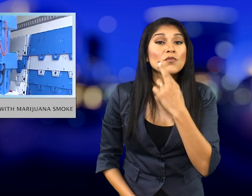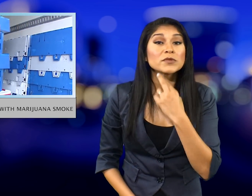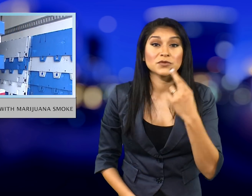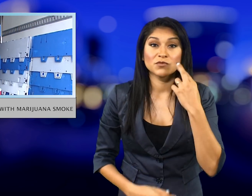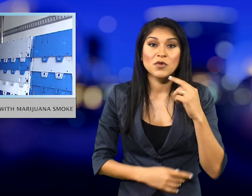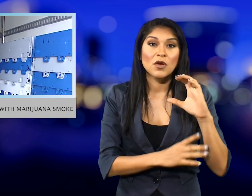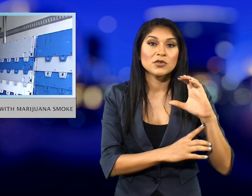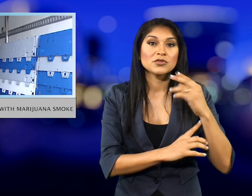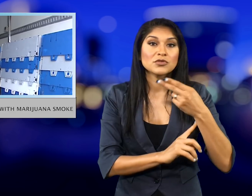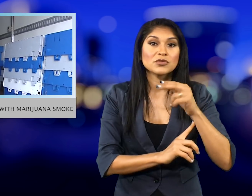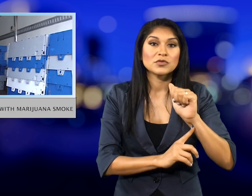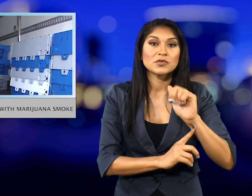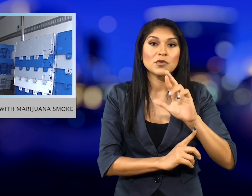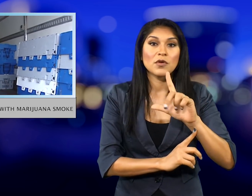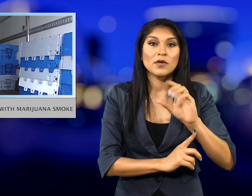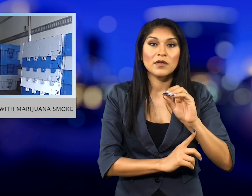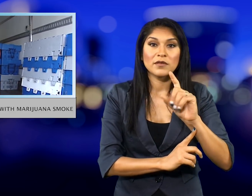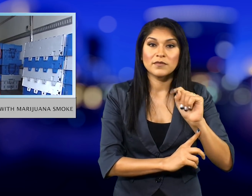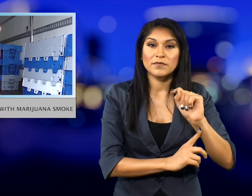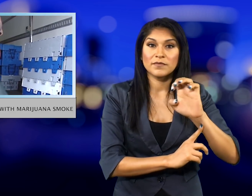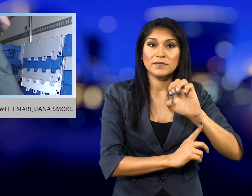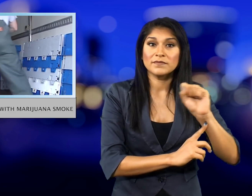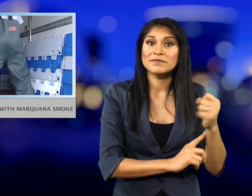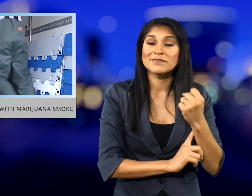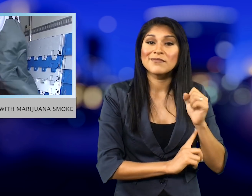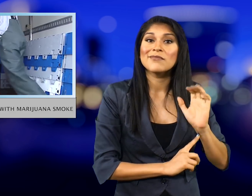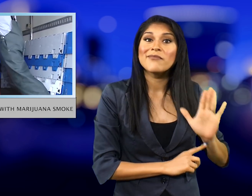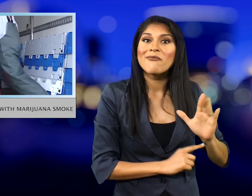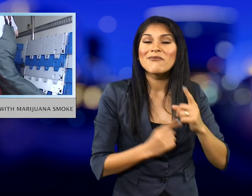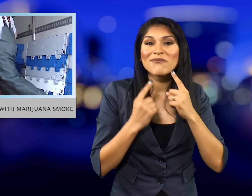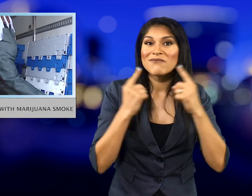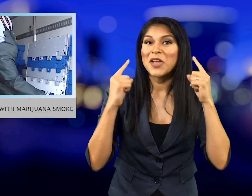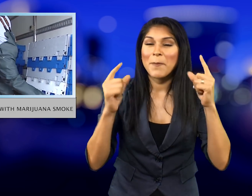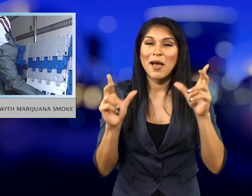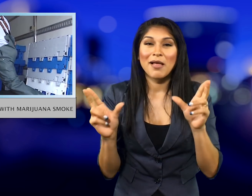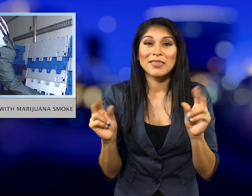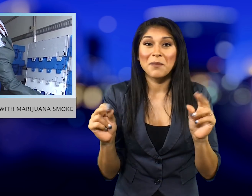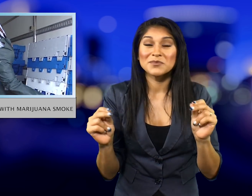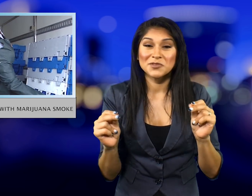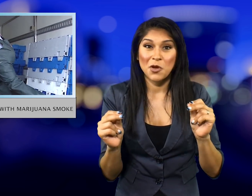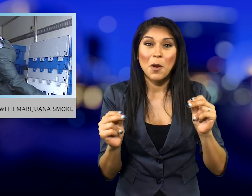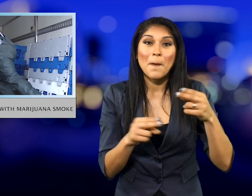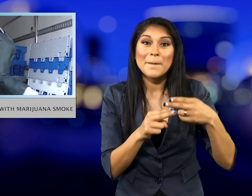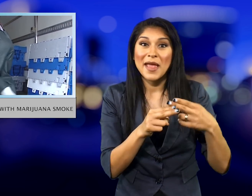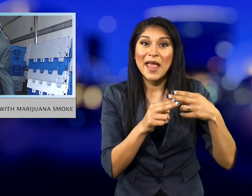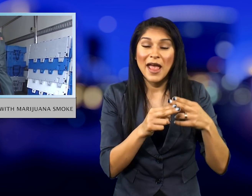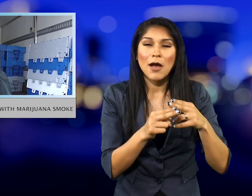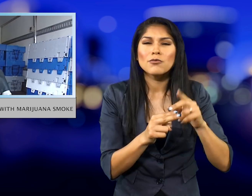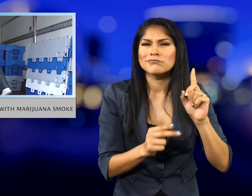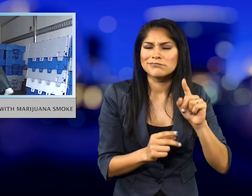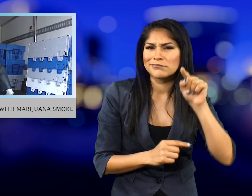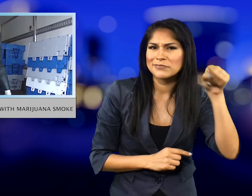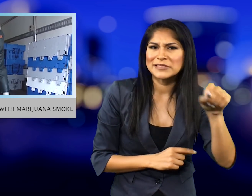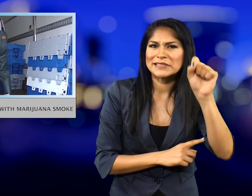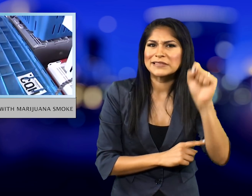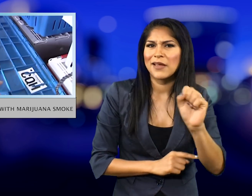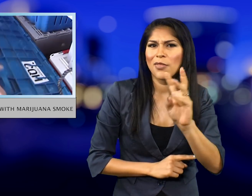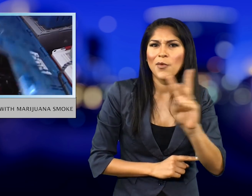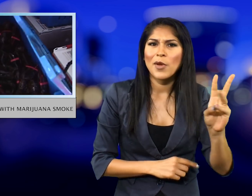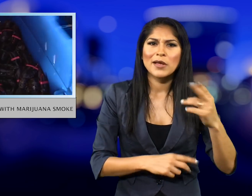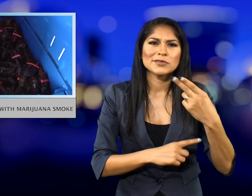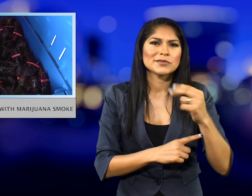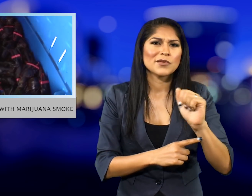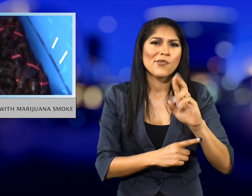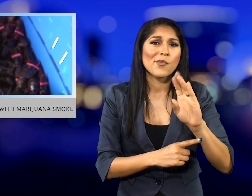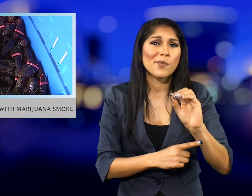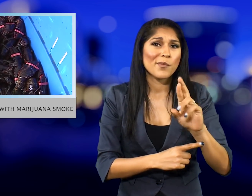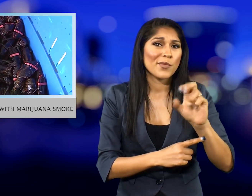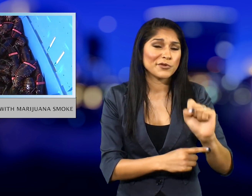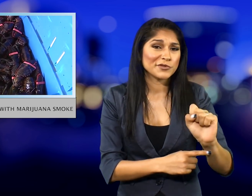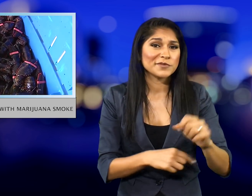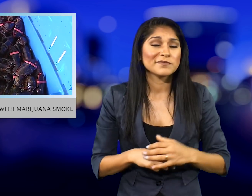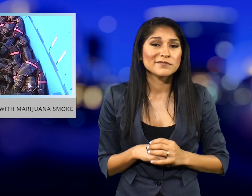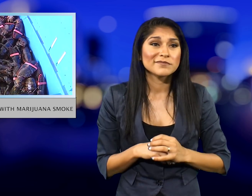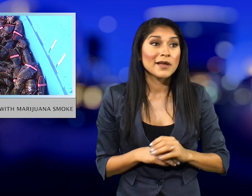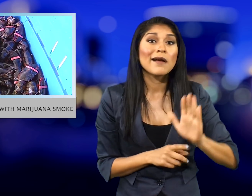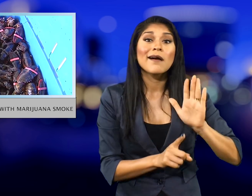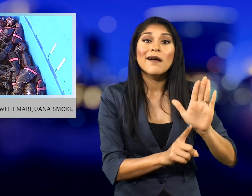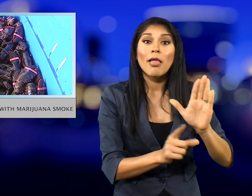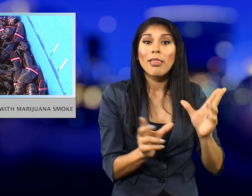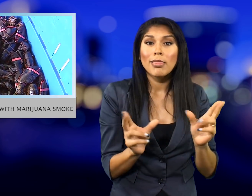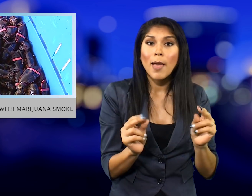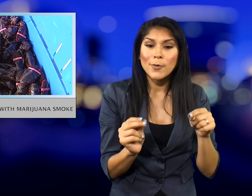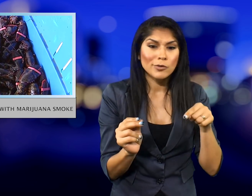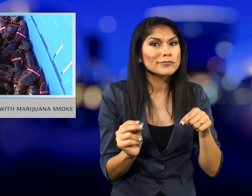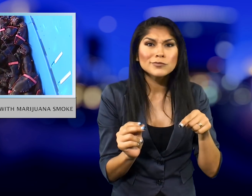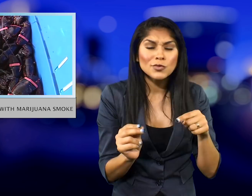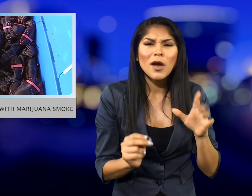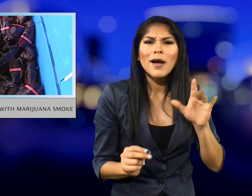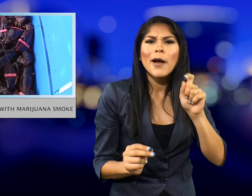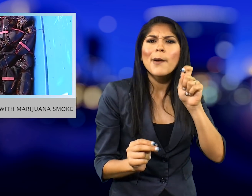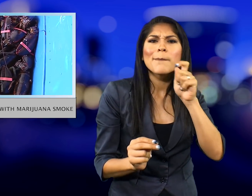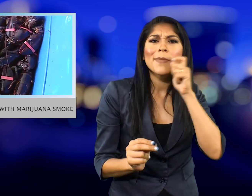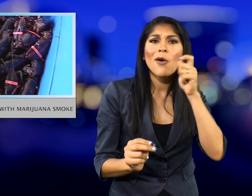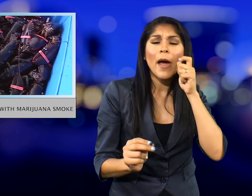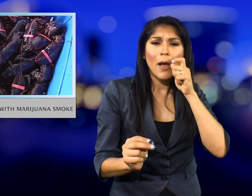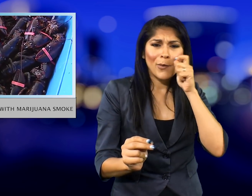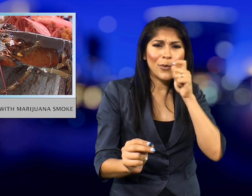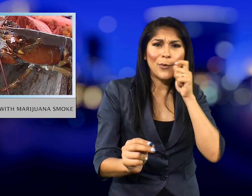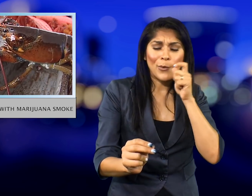"Charlotte's Legendary Lobster Pound" and Southwest Harbor blows marijuana smoke on